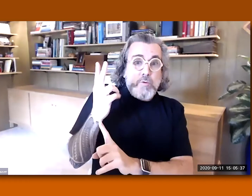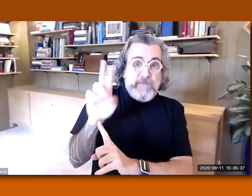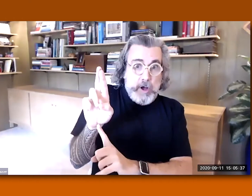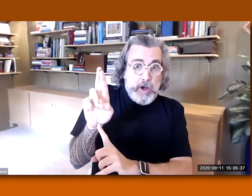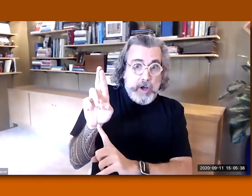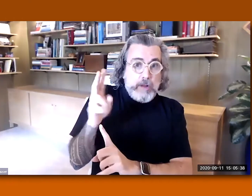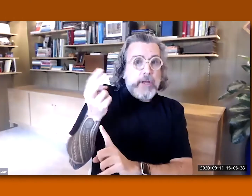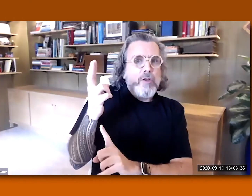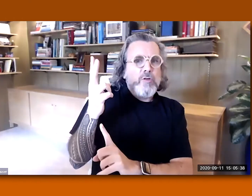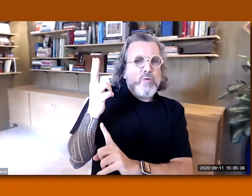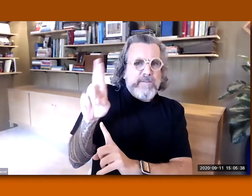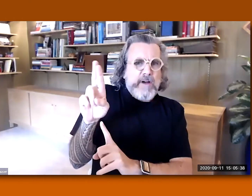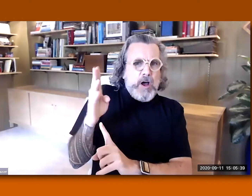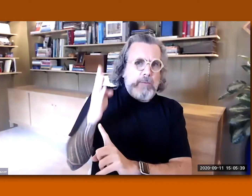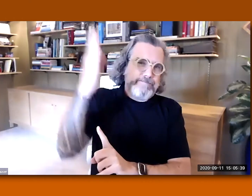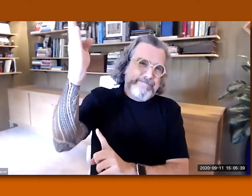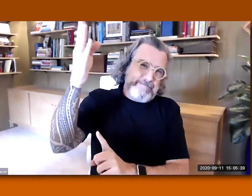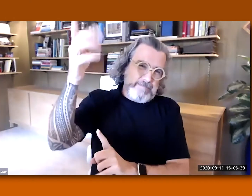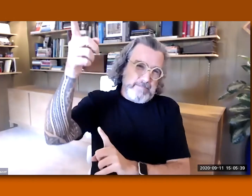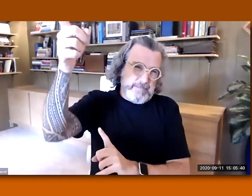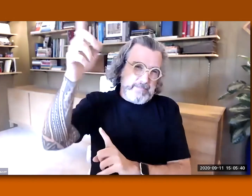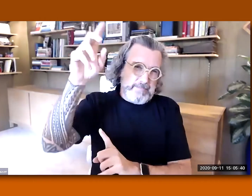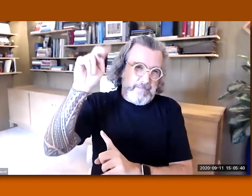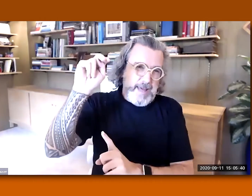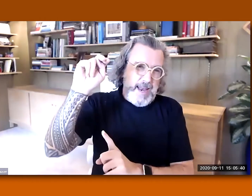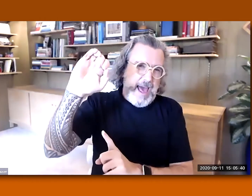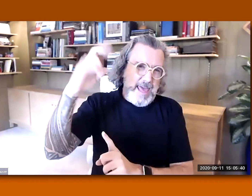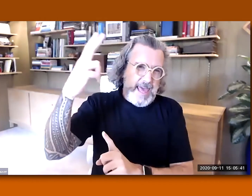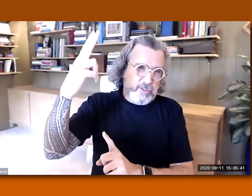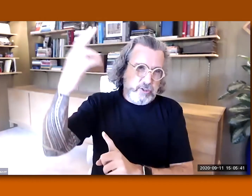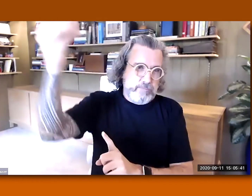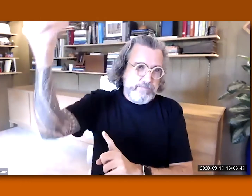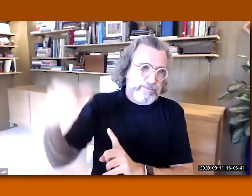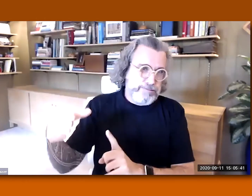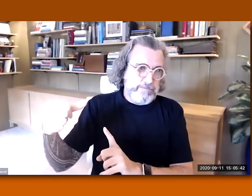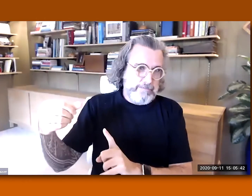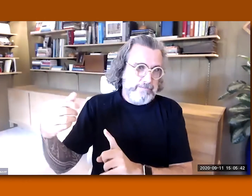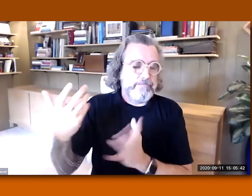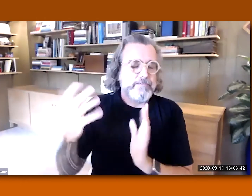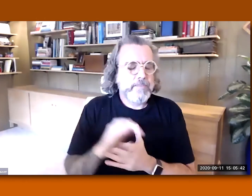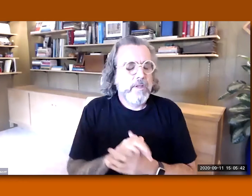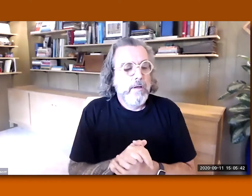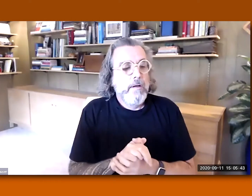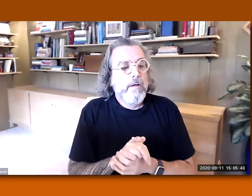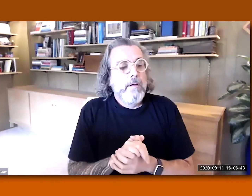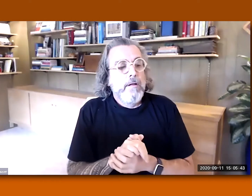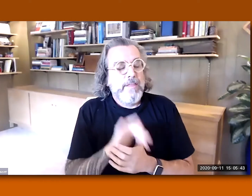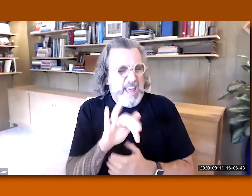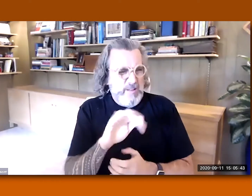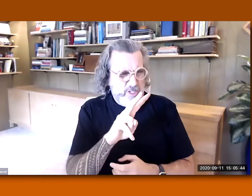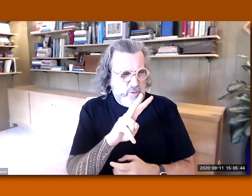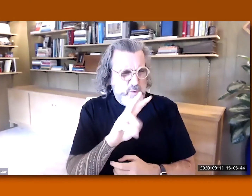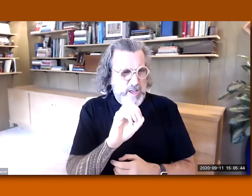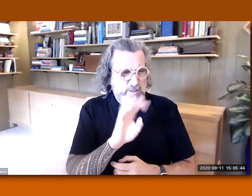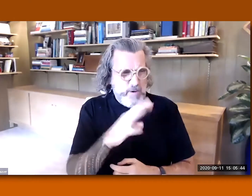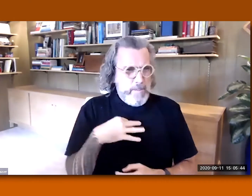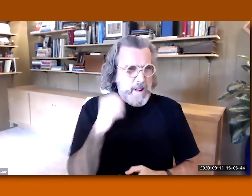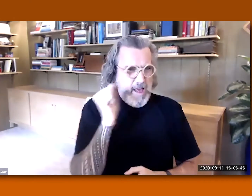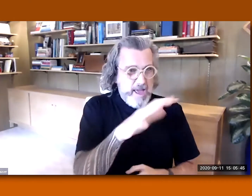And then we sent the bill to the U. of R., who then sent their invoice or their bill to NIH.